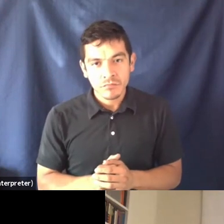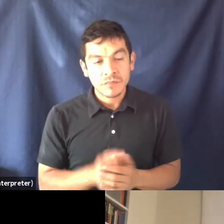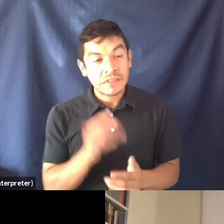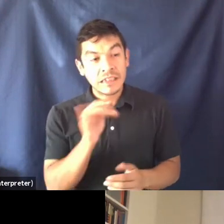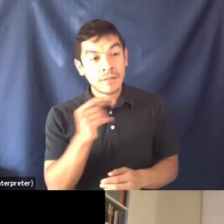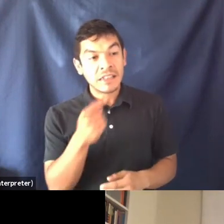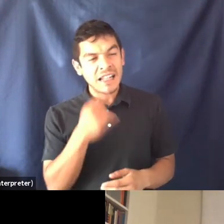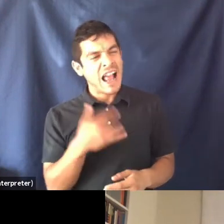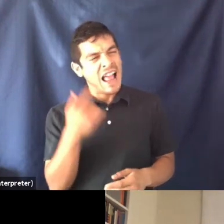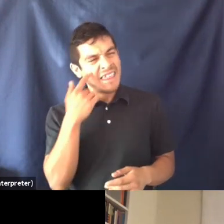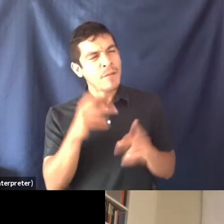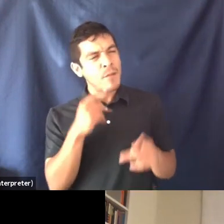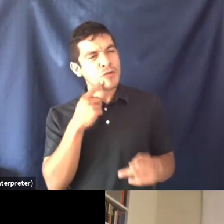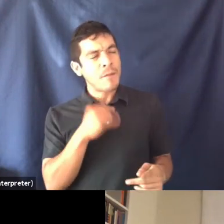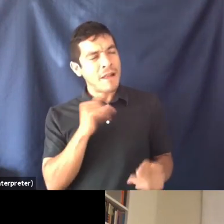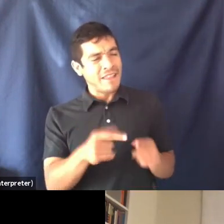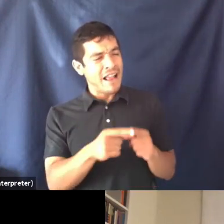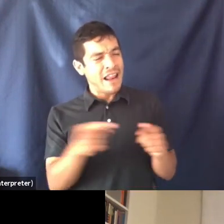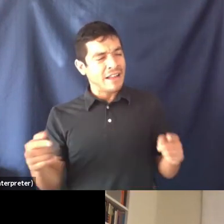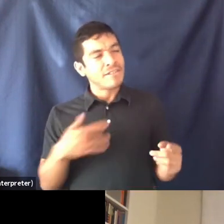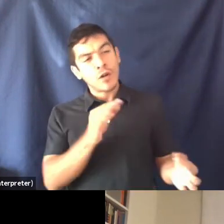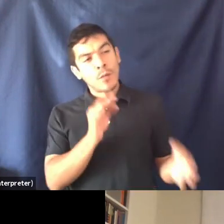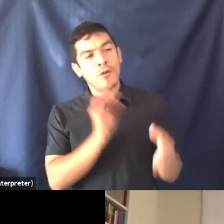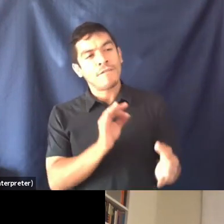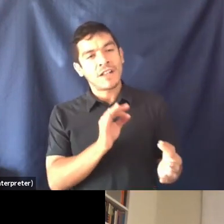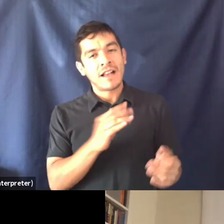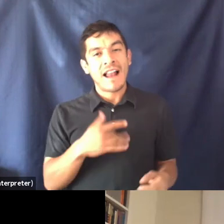feels perfect and I feel very gratified by that